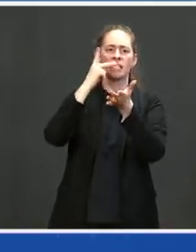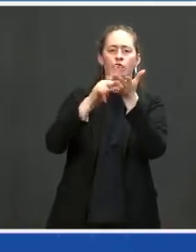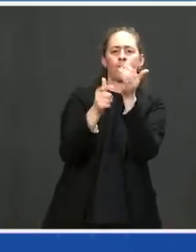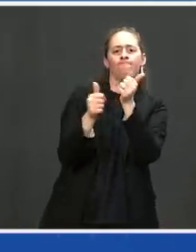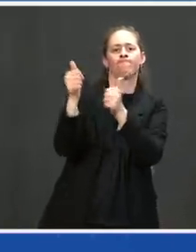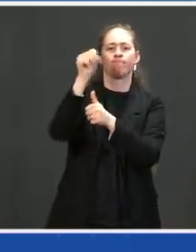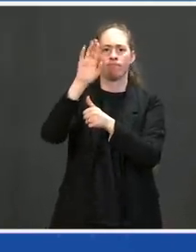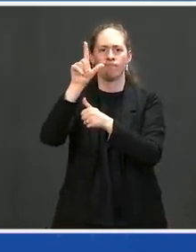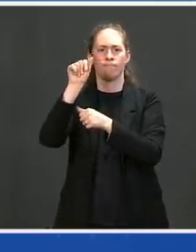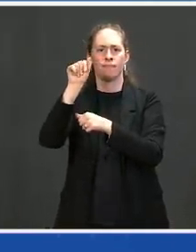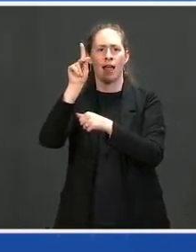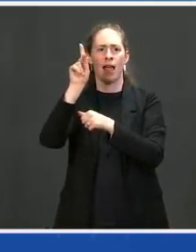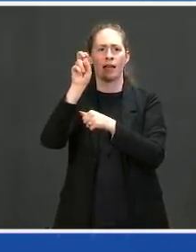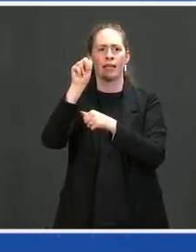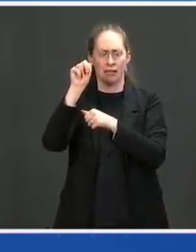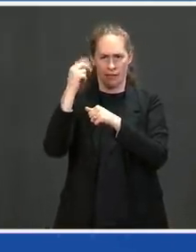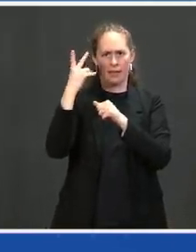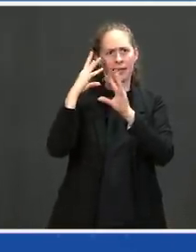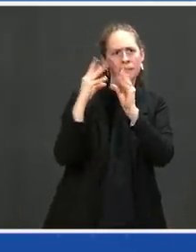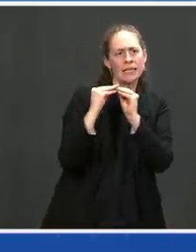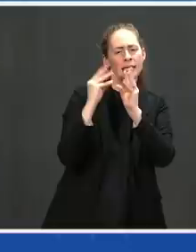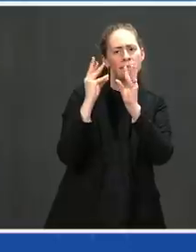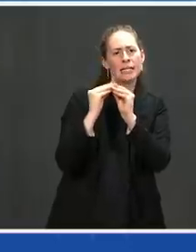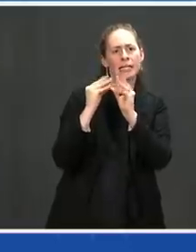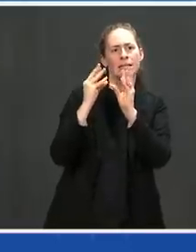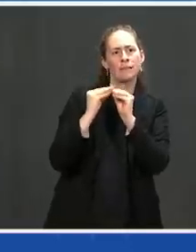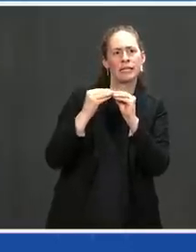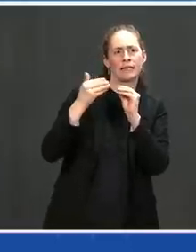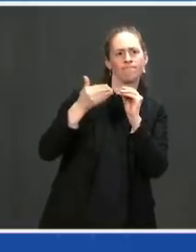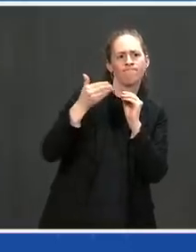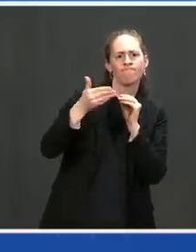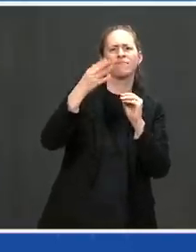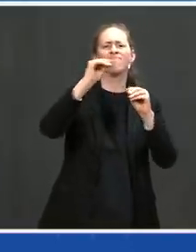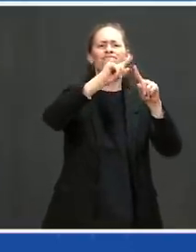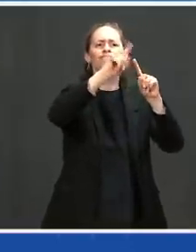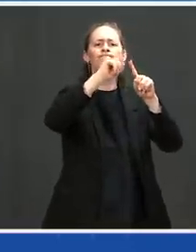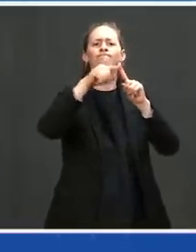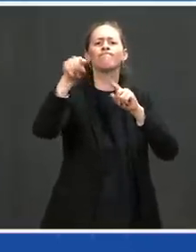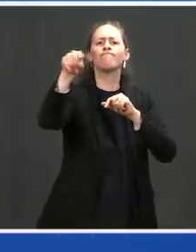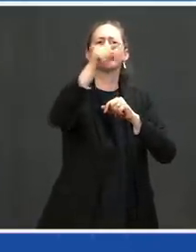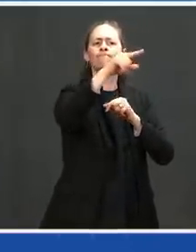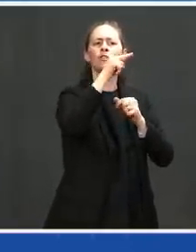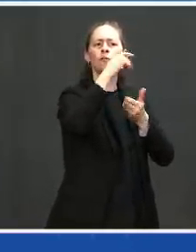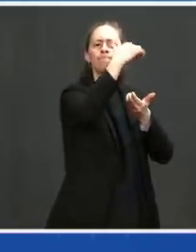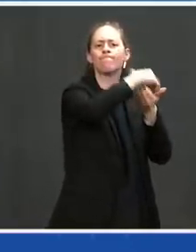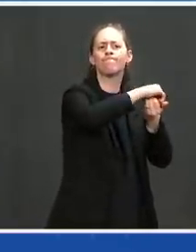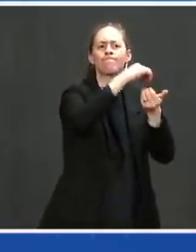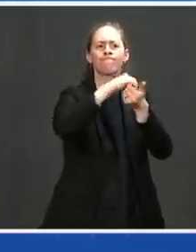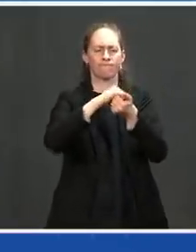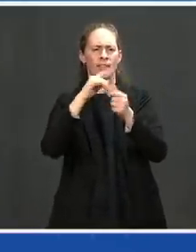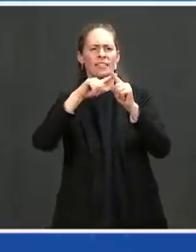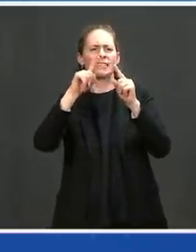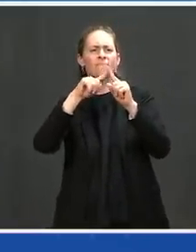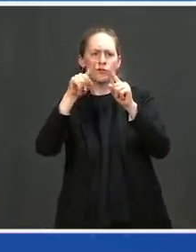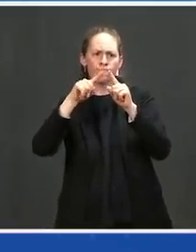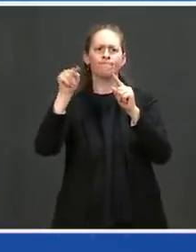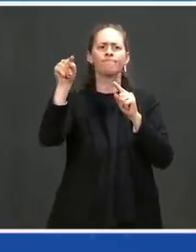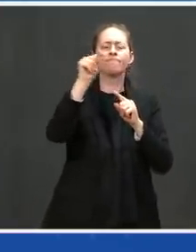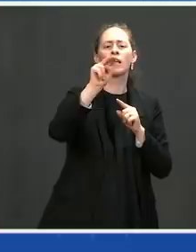we've been meeting with our allies, those other nations that have NATO Allies who have troops in Afghanistan as well.